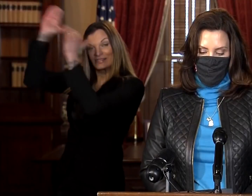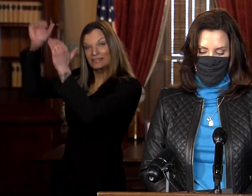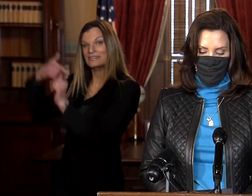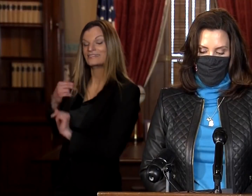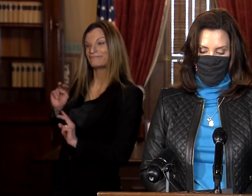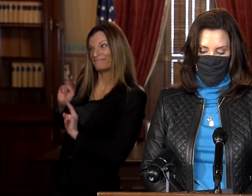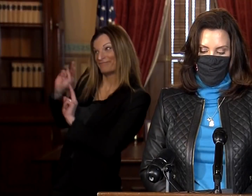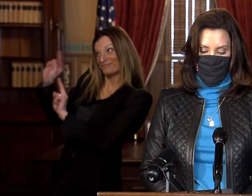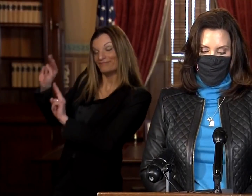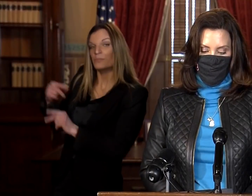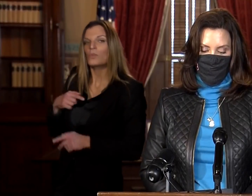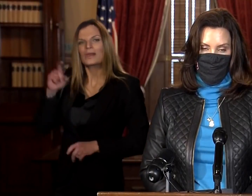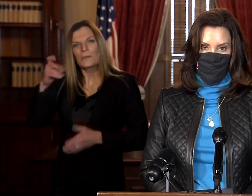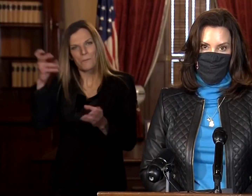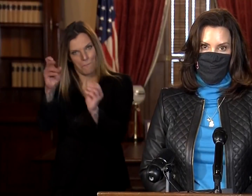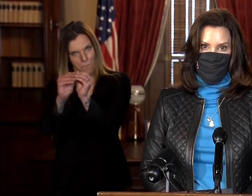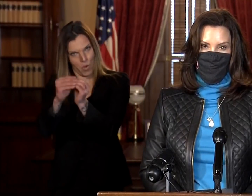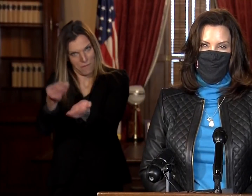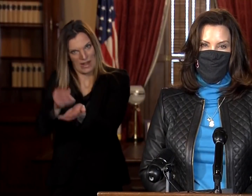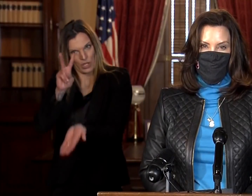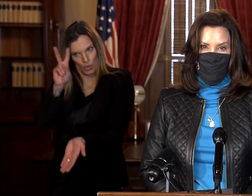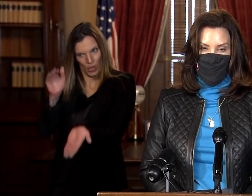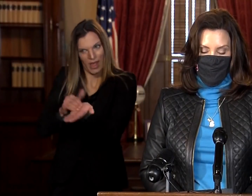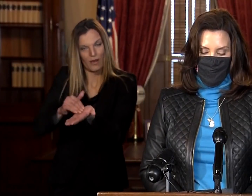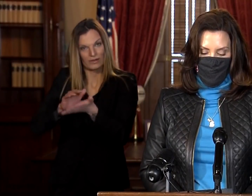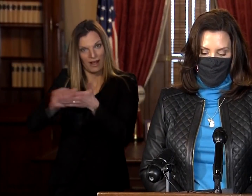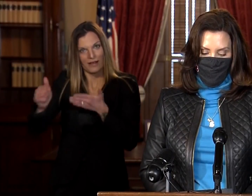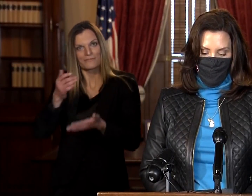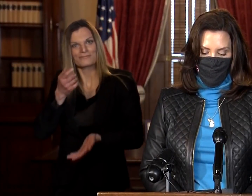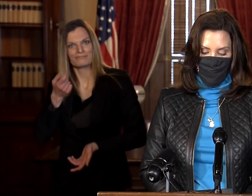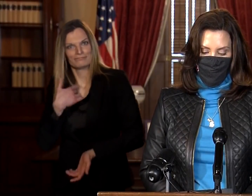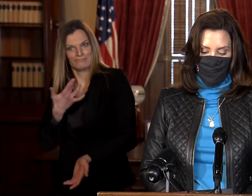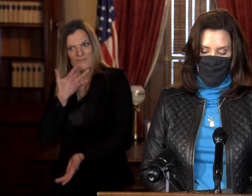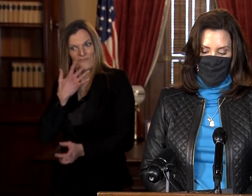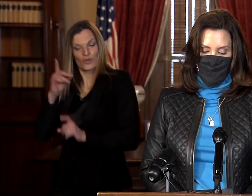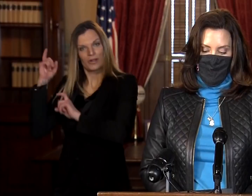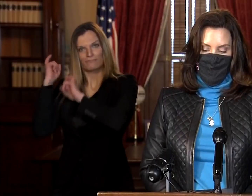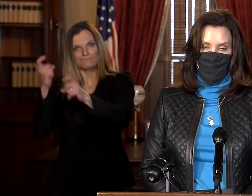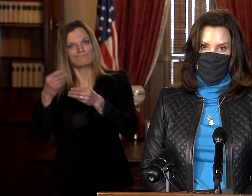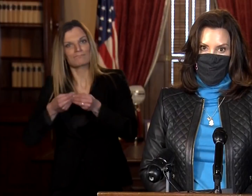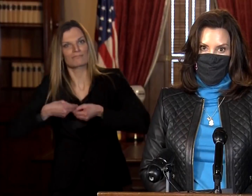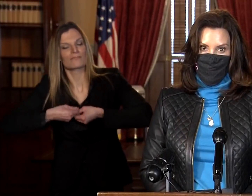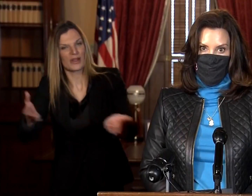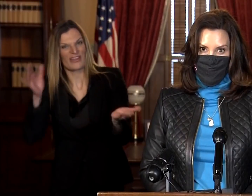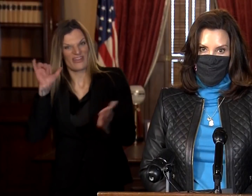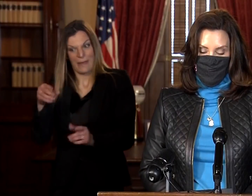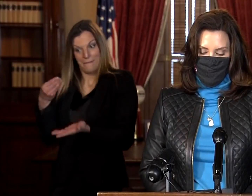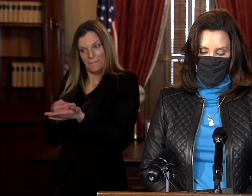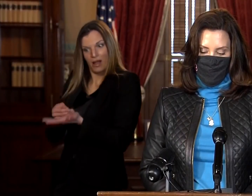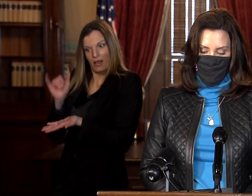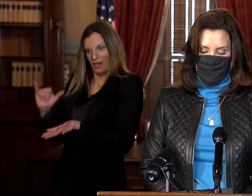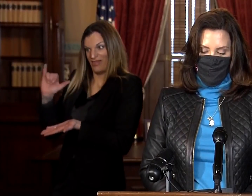federal government to pass a bill that includes $2,000 in bill that includes $2,000 in stimulus checks for American stimulus checks for American families. families. It’s the right thing to do.